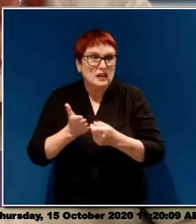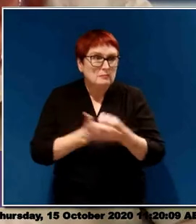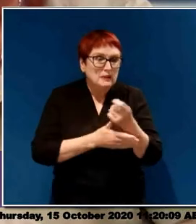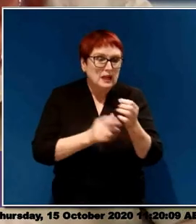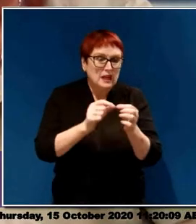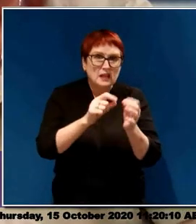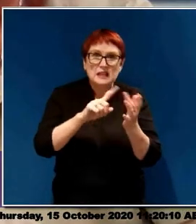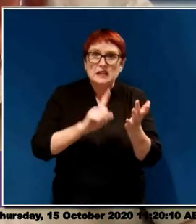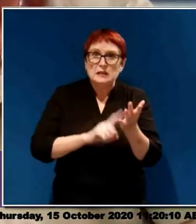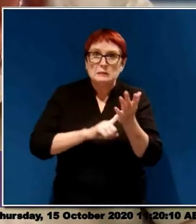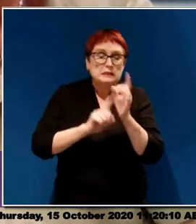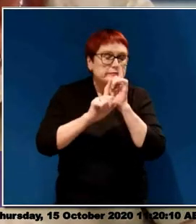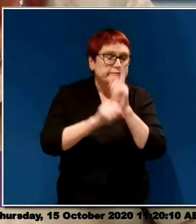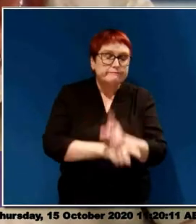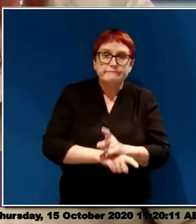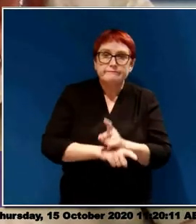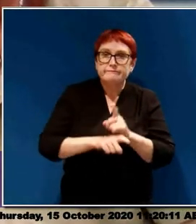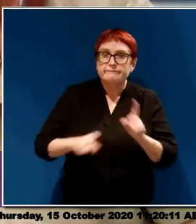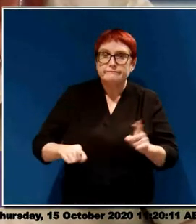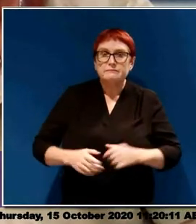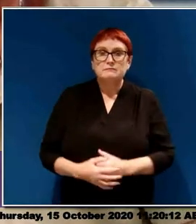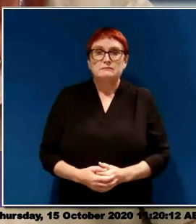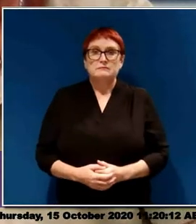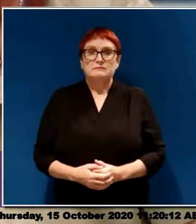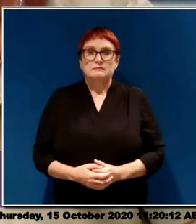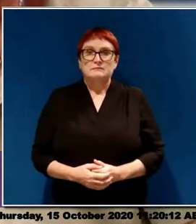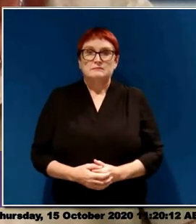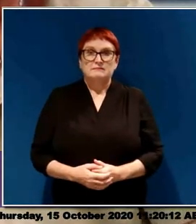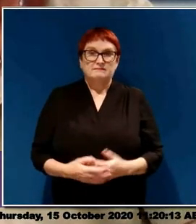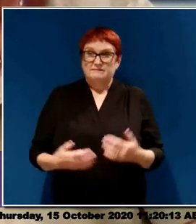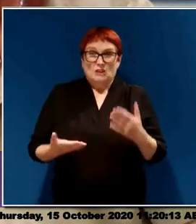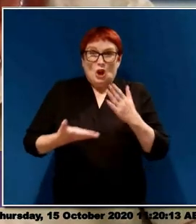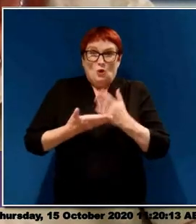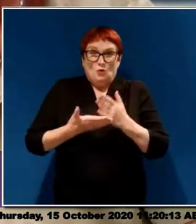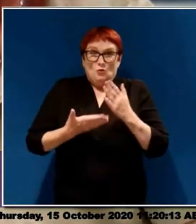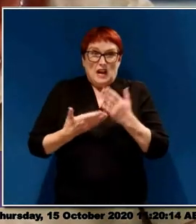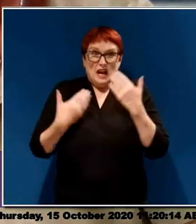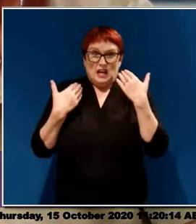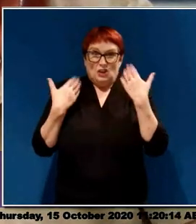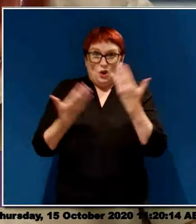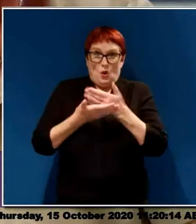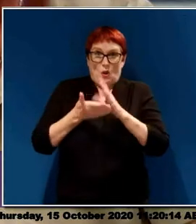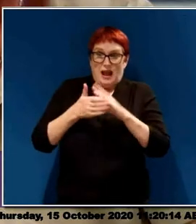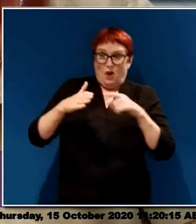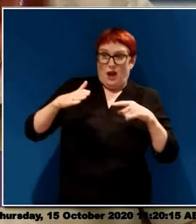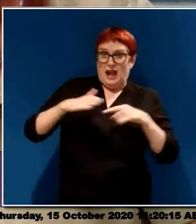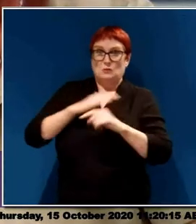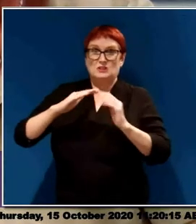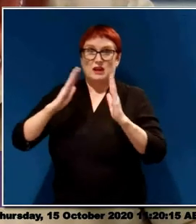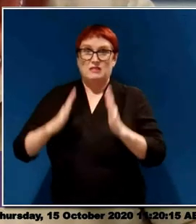At the moment he's got no concept of how to step outside, actually, but he's just - he's not in a good place.